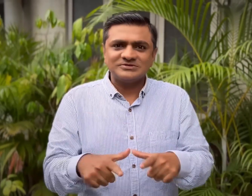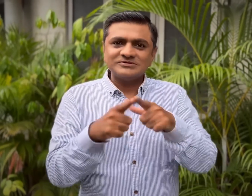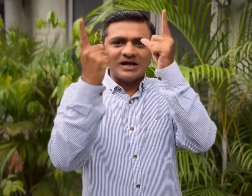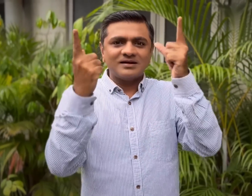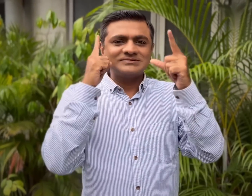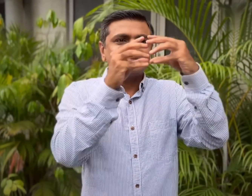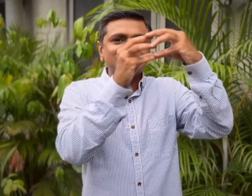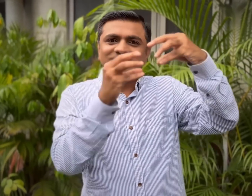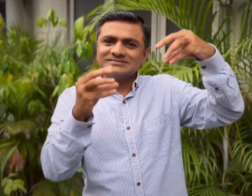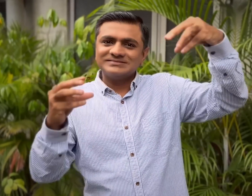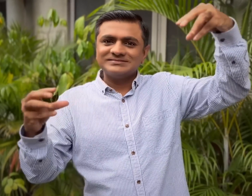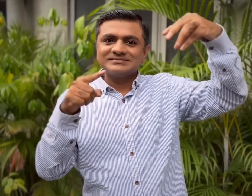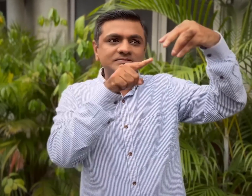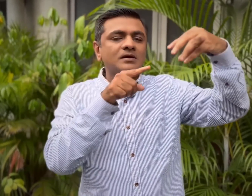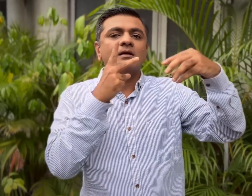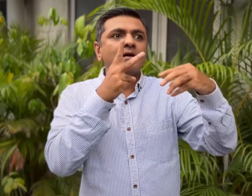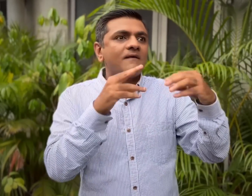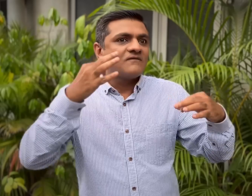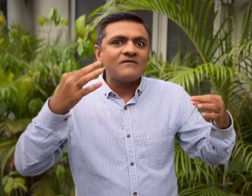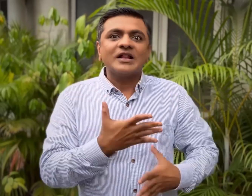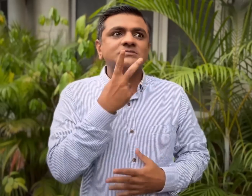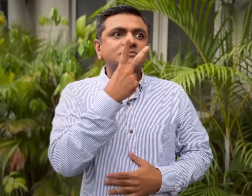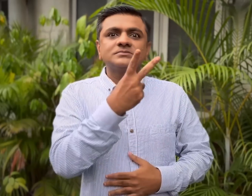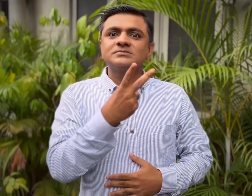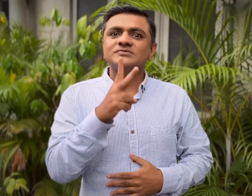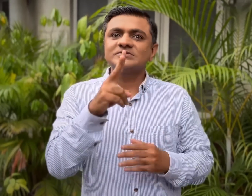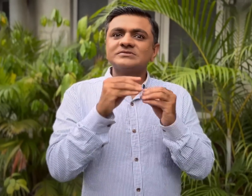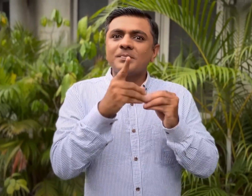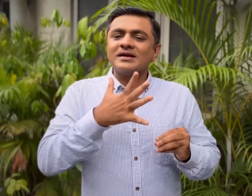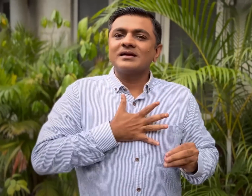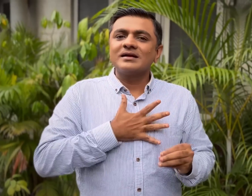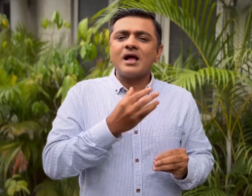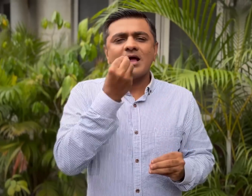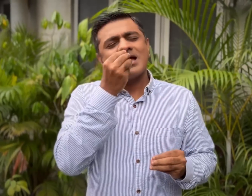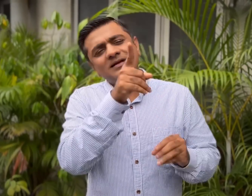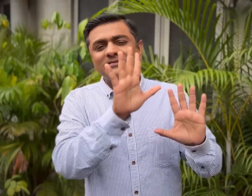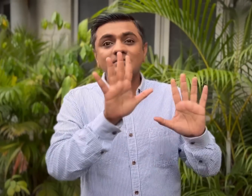A fresh, ripe torai is green in colour and is used for consumption.